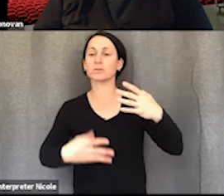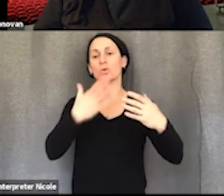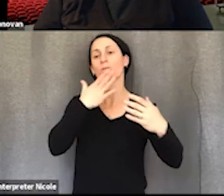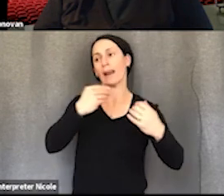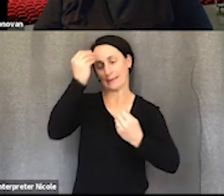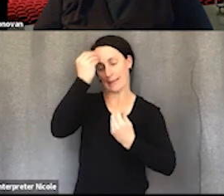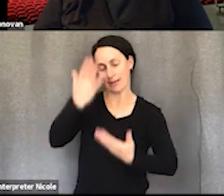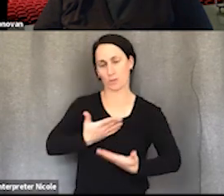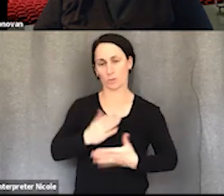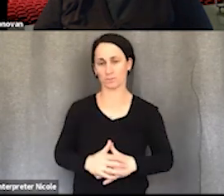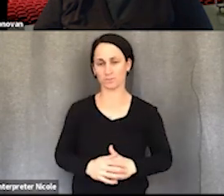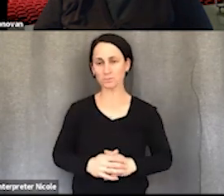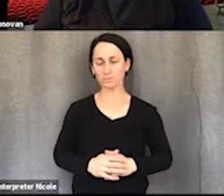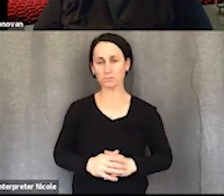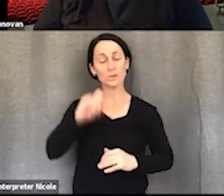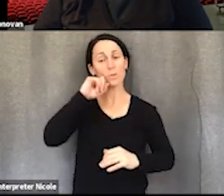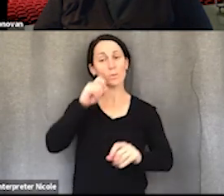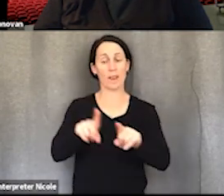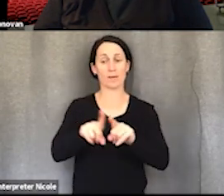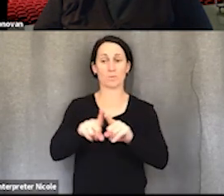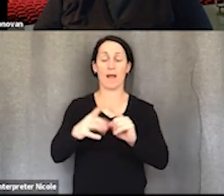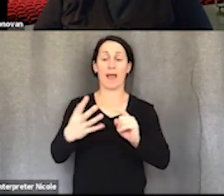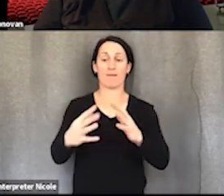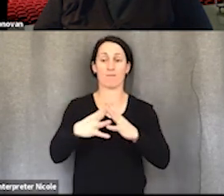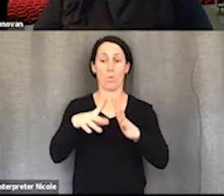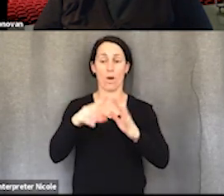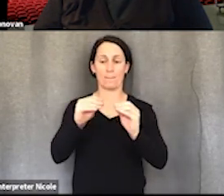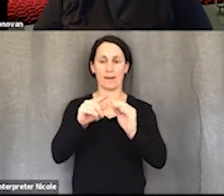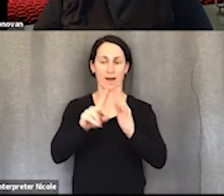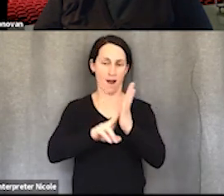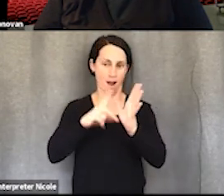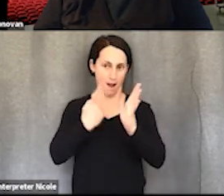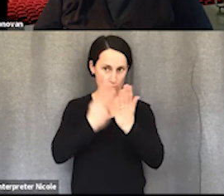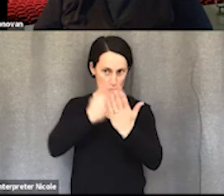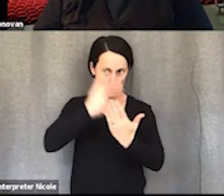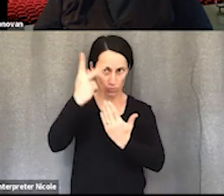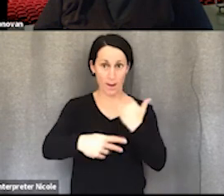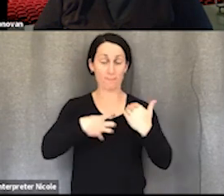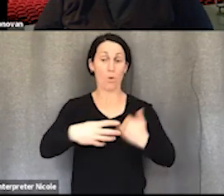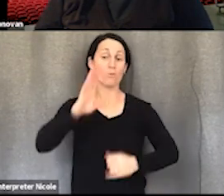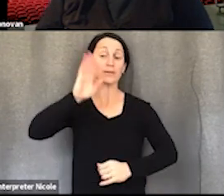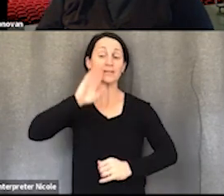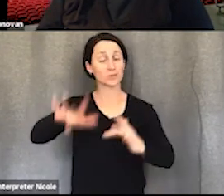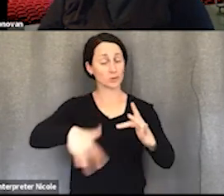With also will be coming out with a webinar program for the rest of the year in the next little while so keep an eye out for that.